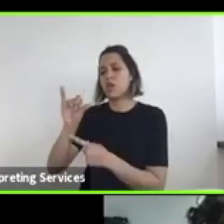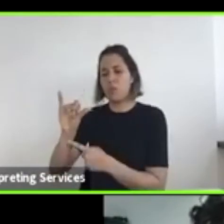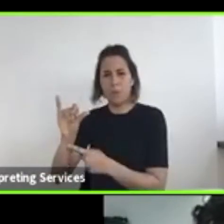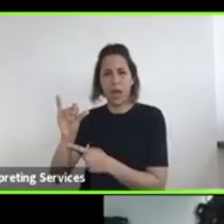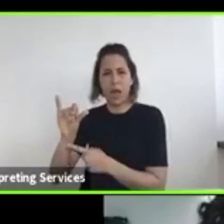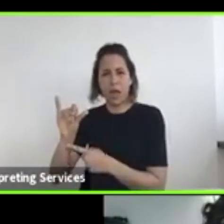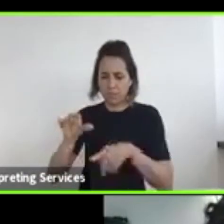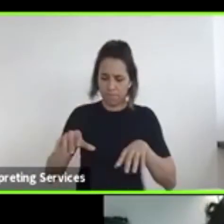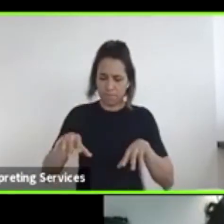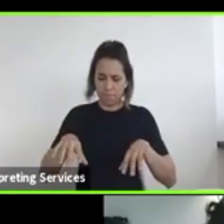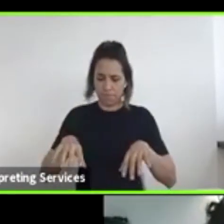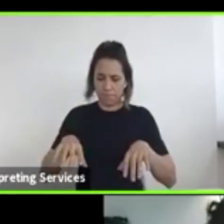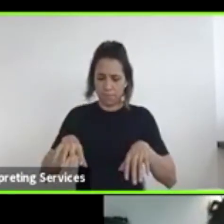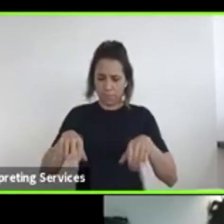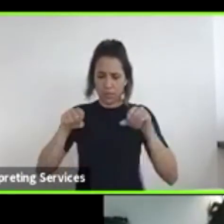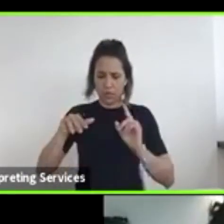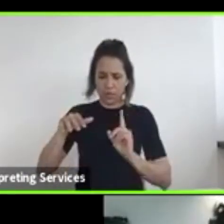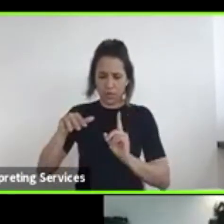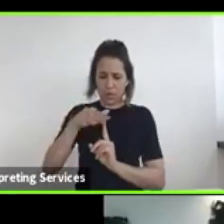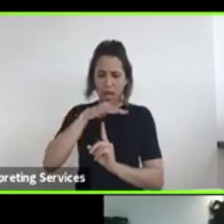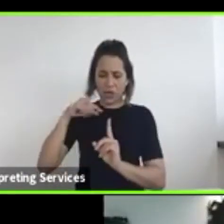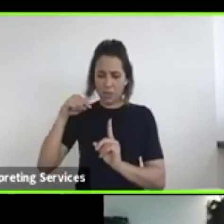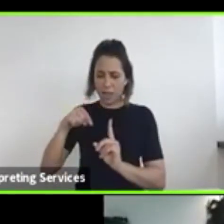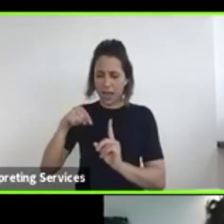BECAUSE OF HOW IT'S TIED TO COLONIALISM, BUT WHAT DOES IT MEAN TO BE --